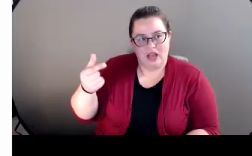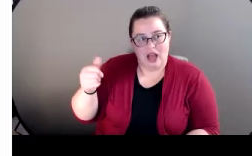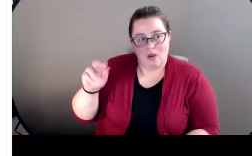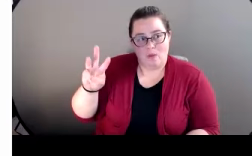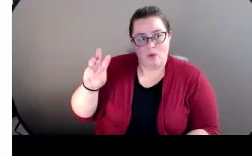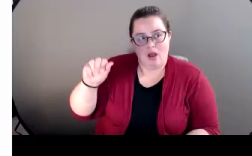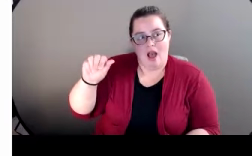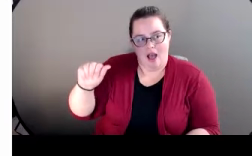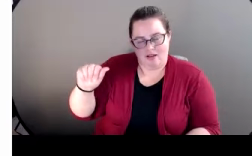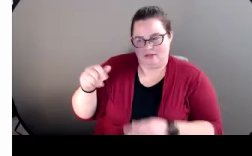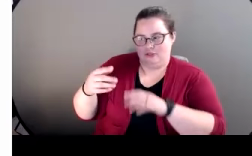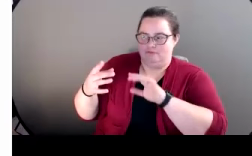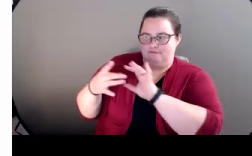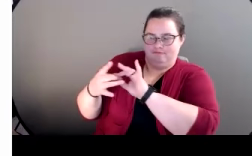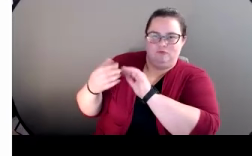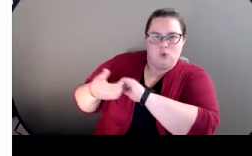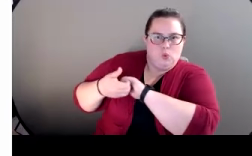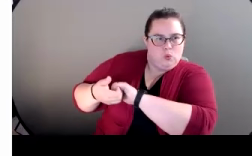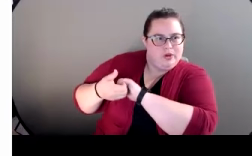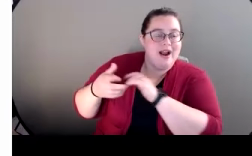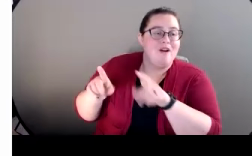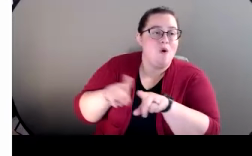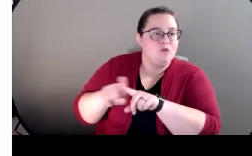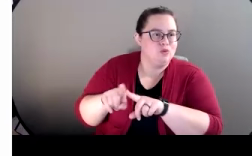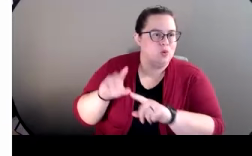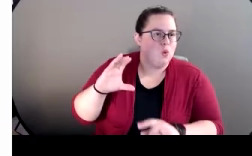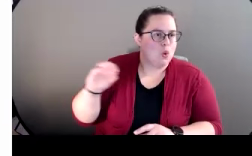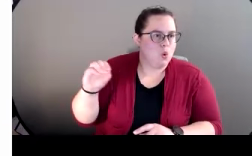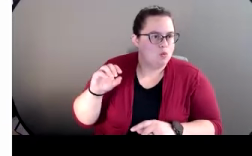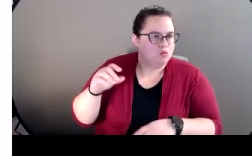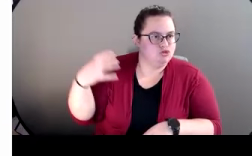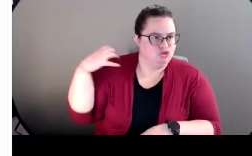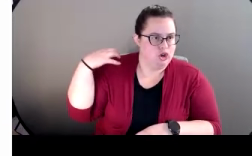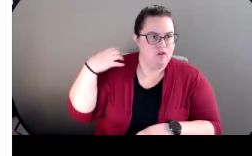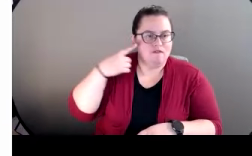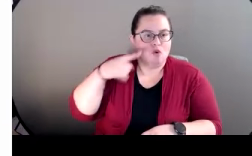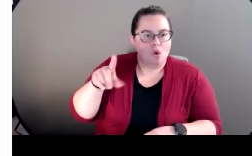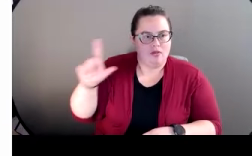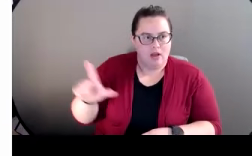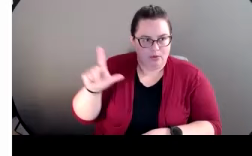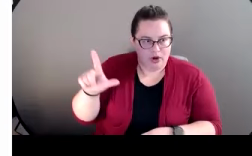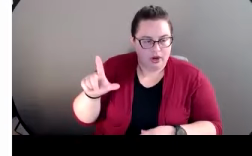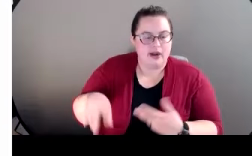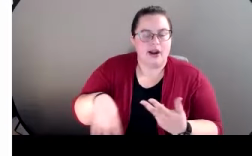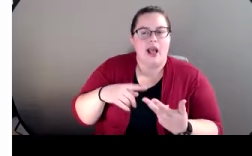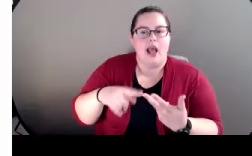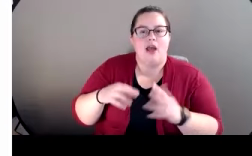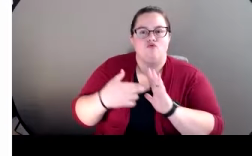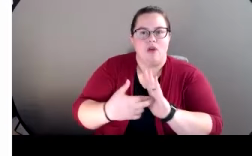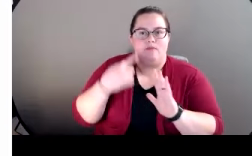She also serves as our, rep to the, ASCCC OERI for Fresno City College.